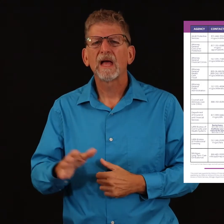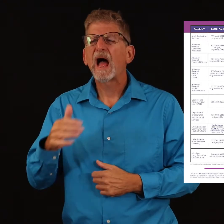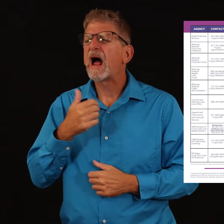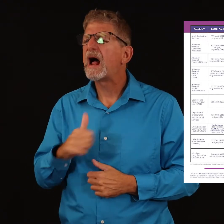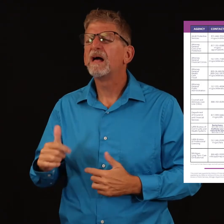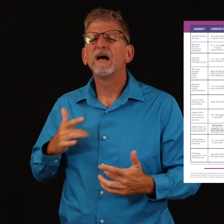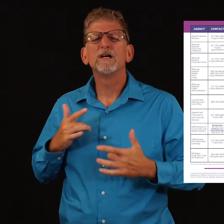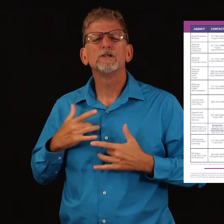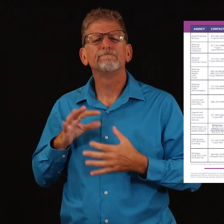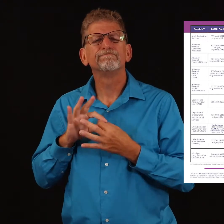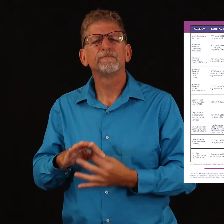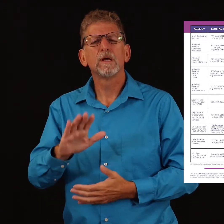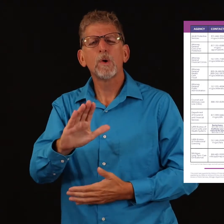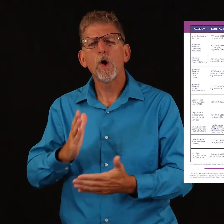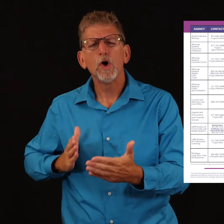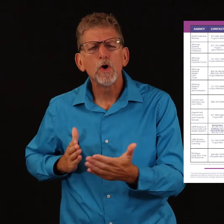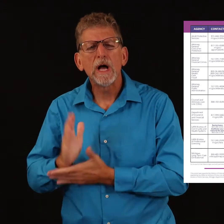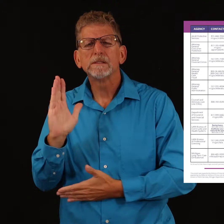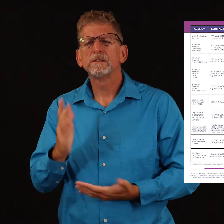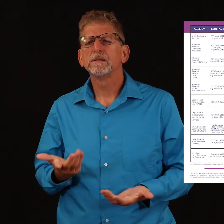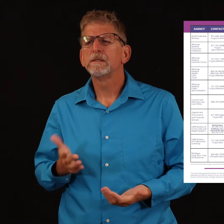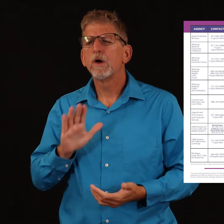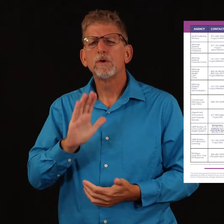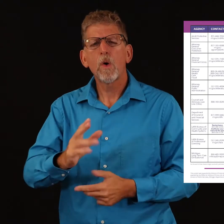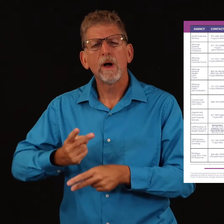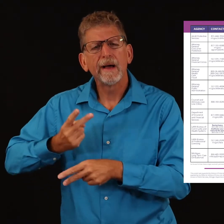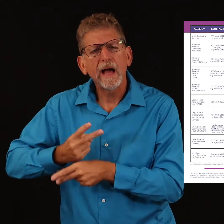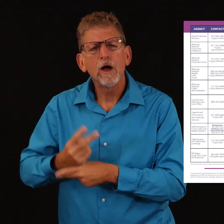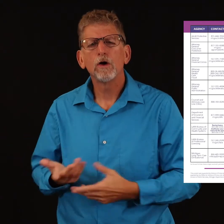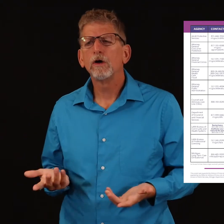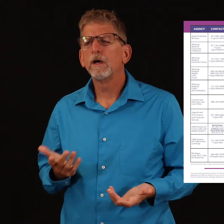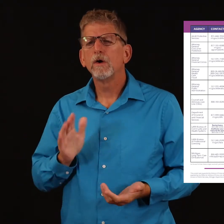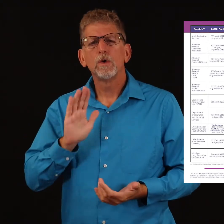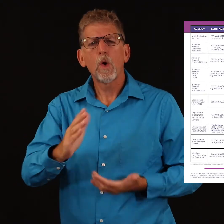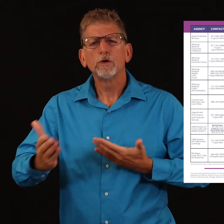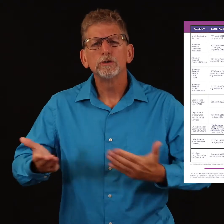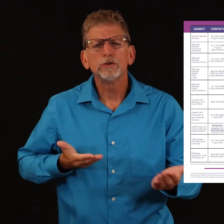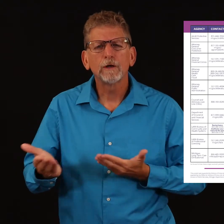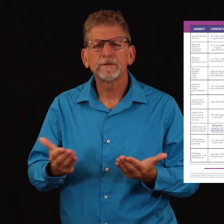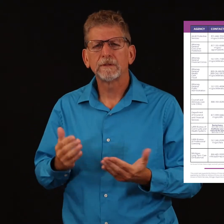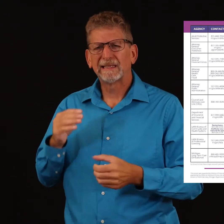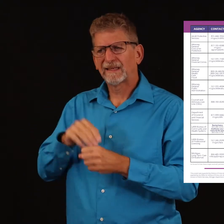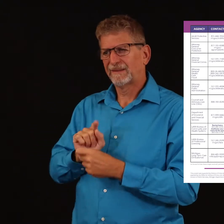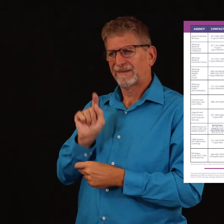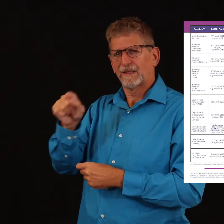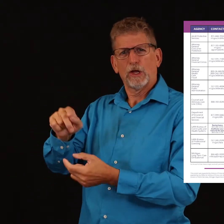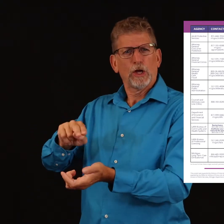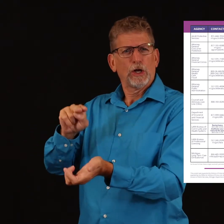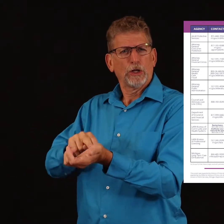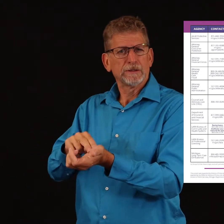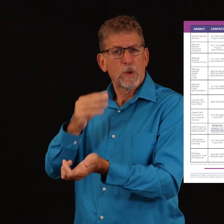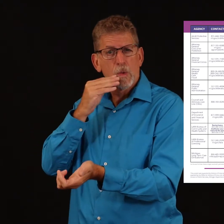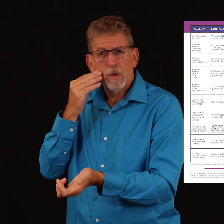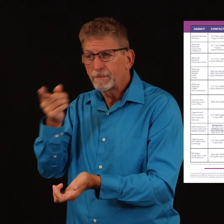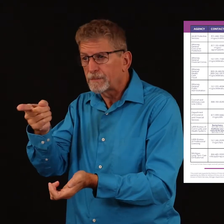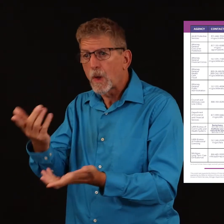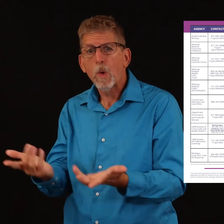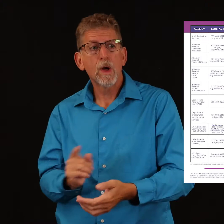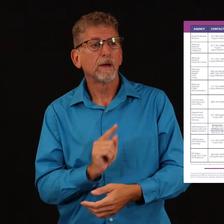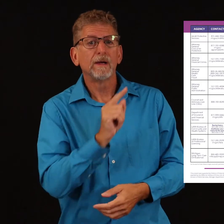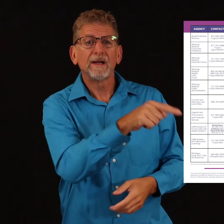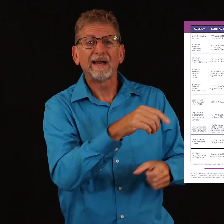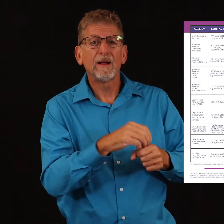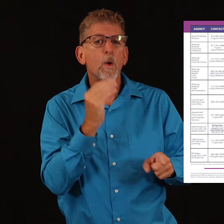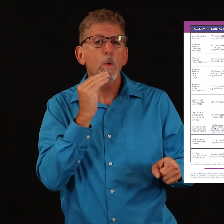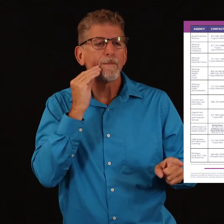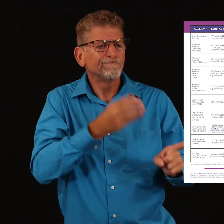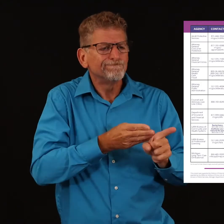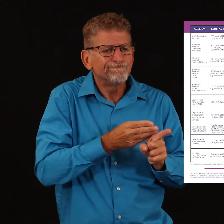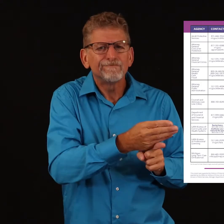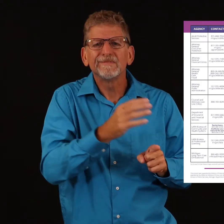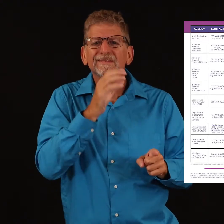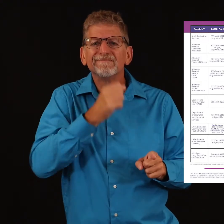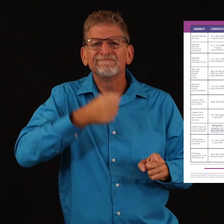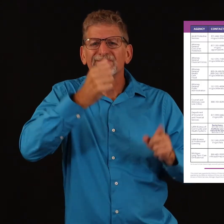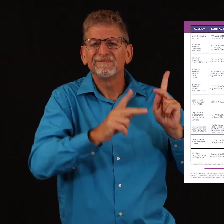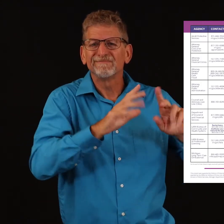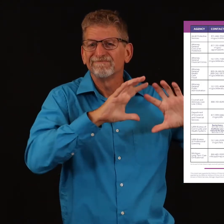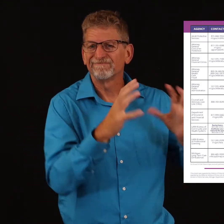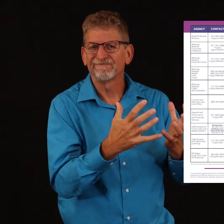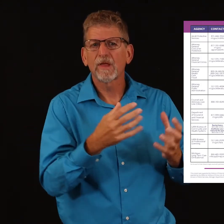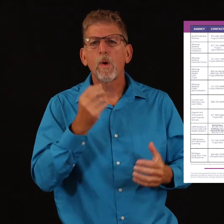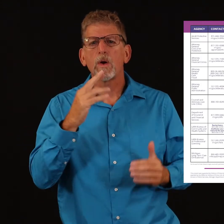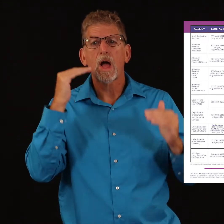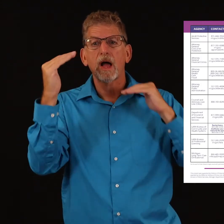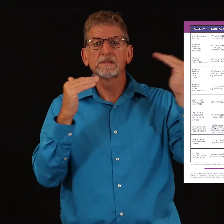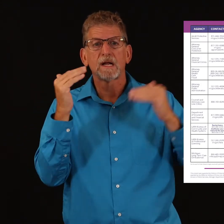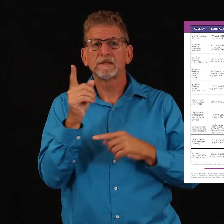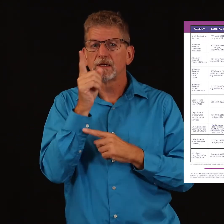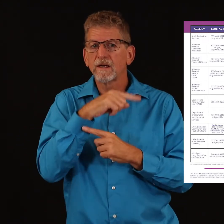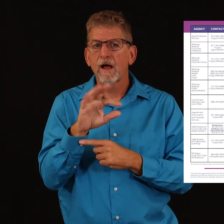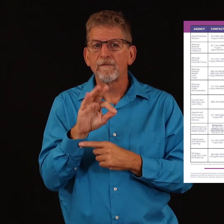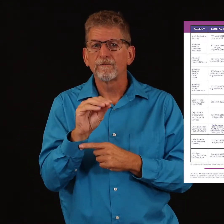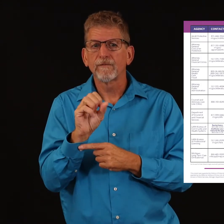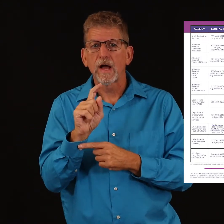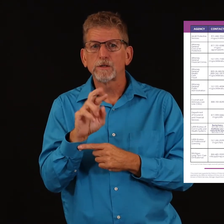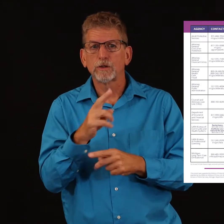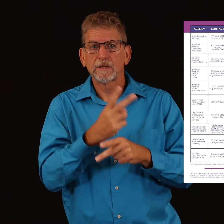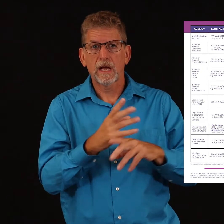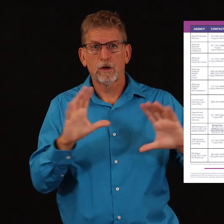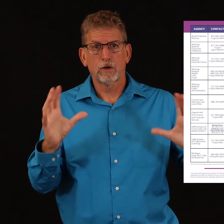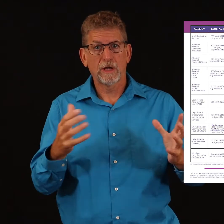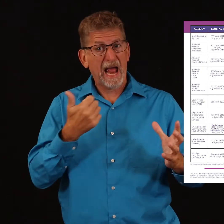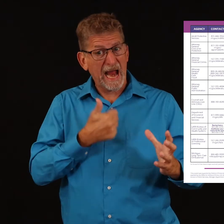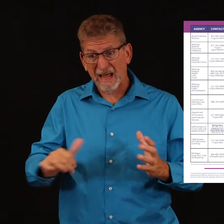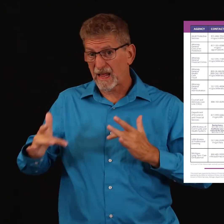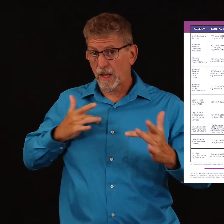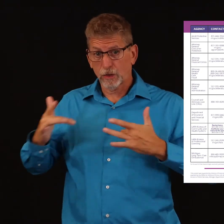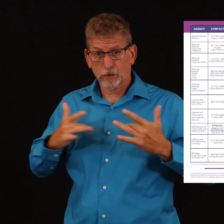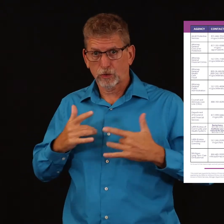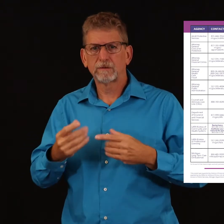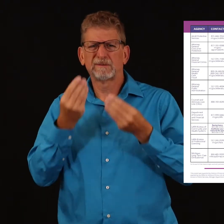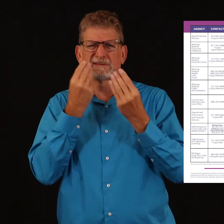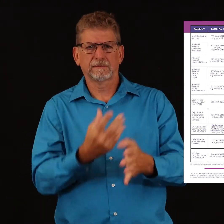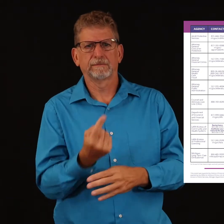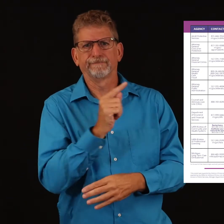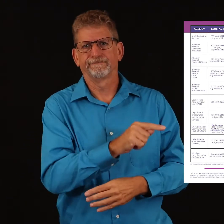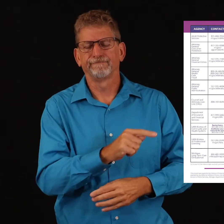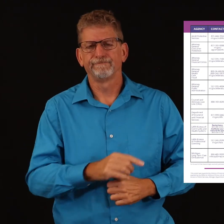Concerns about your rights, care, or services in a nursing home, home for aged or adult foster care.